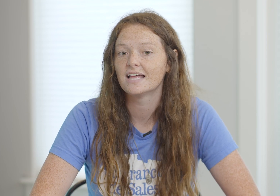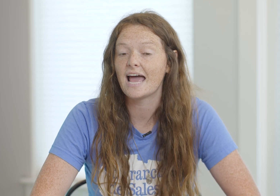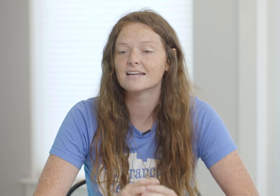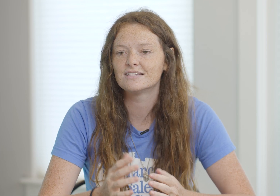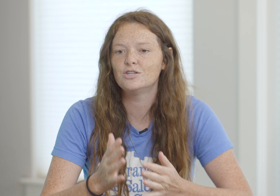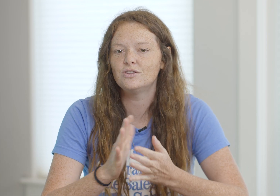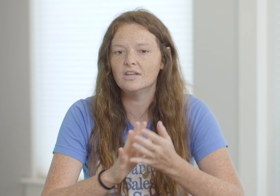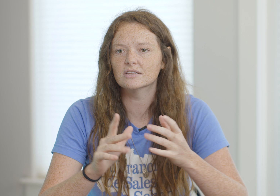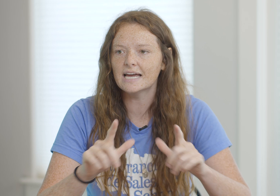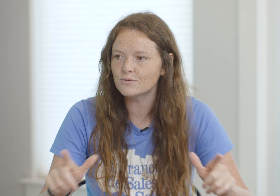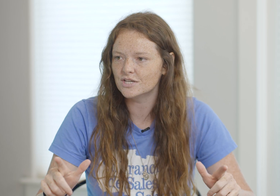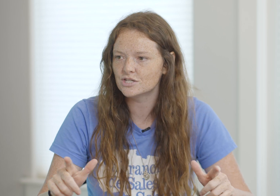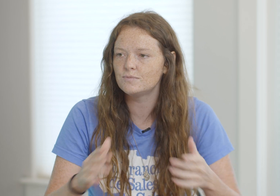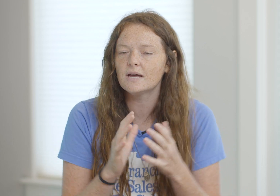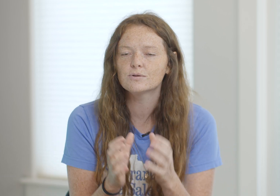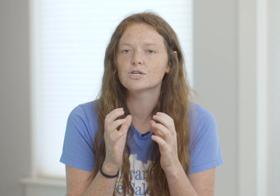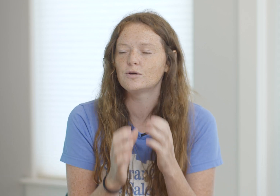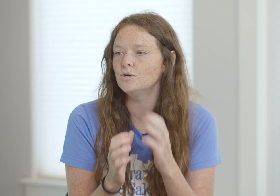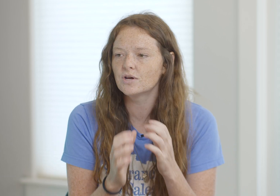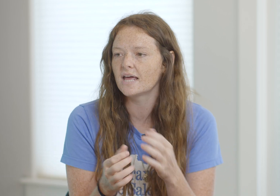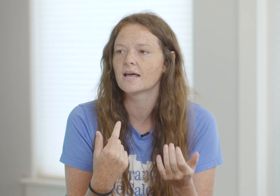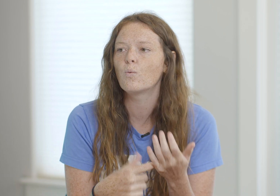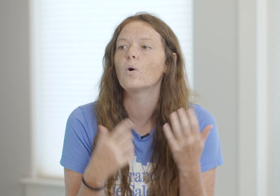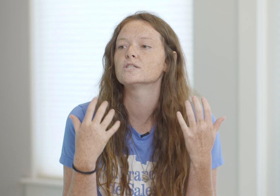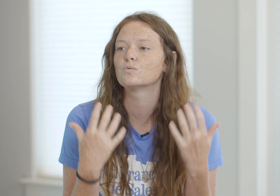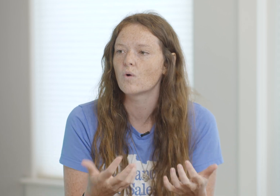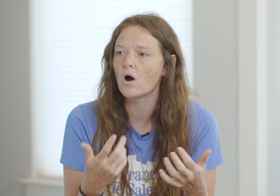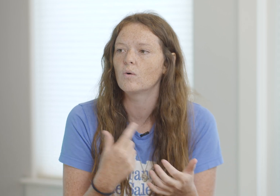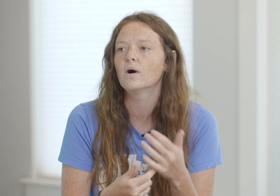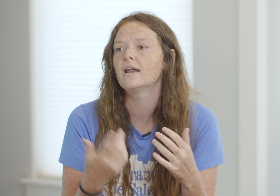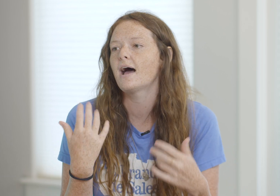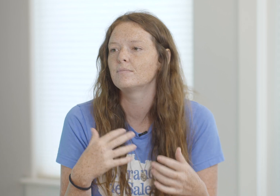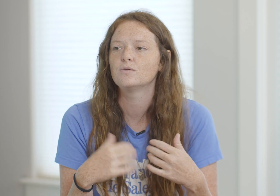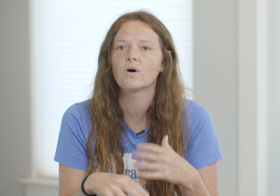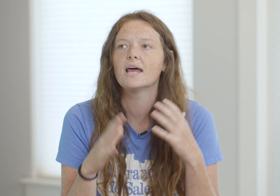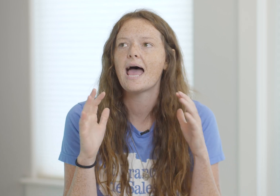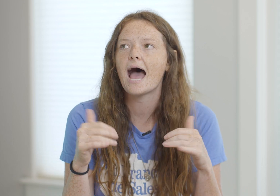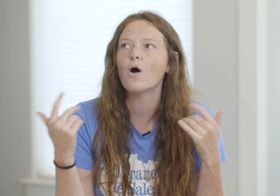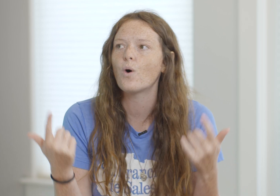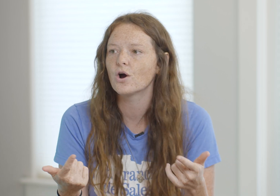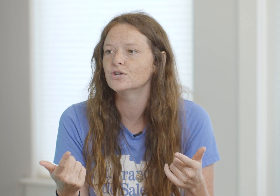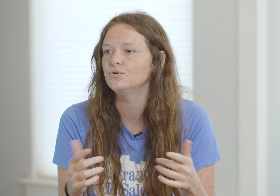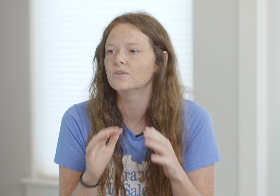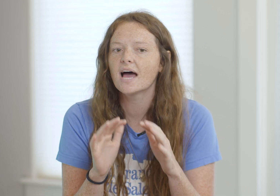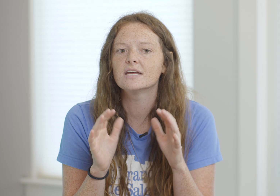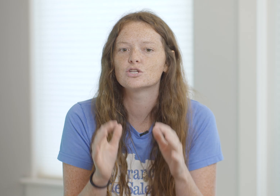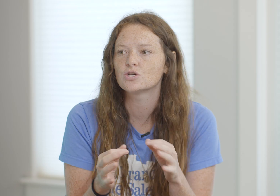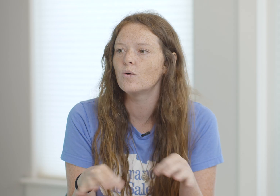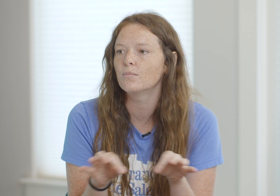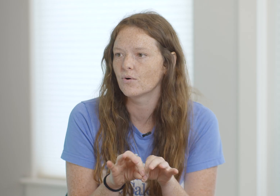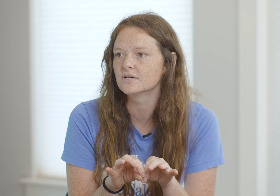and language to be able to communicate like, what's wrong? What happened what how are you that is so important